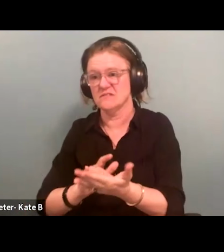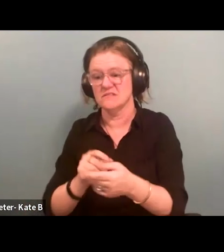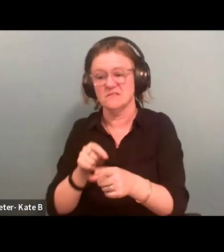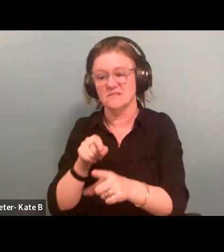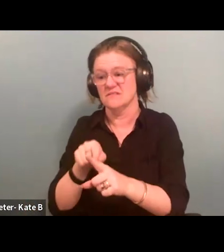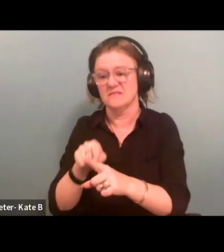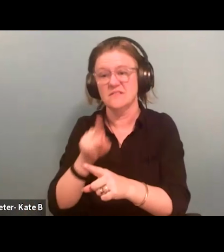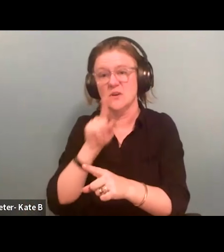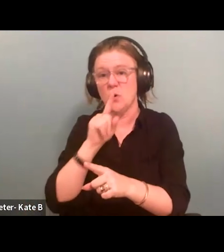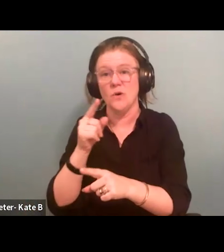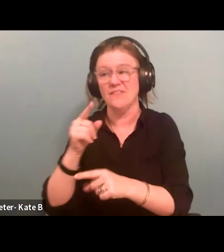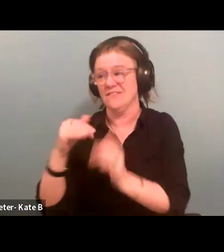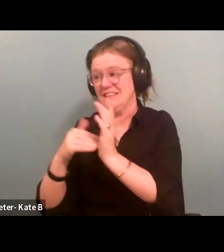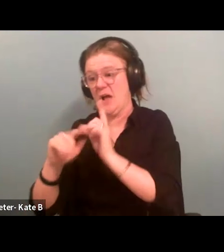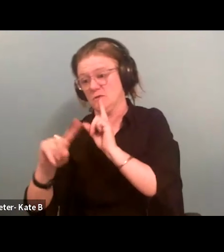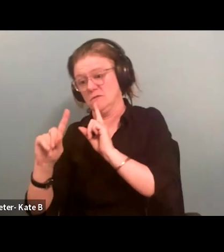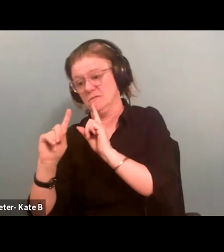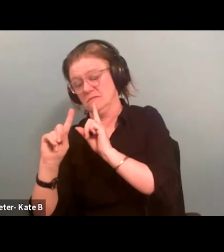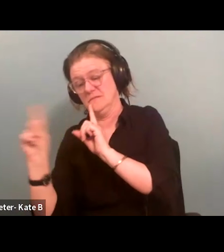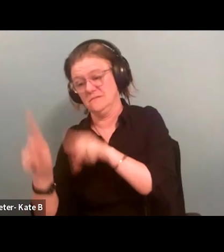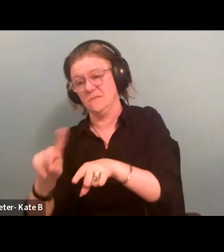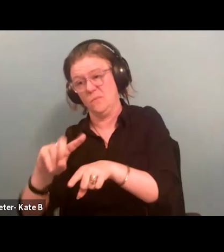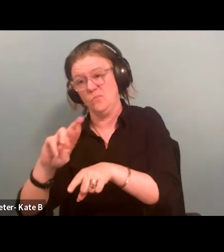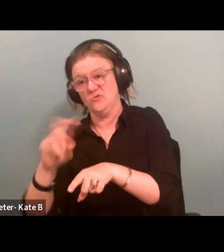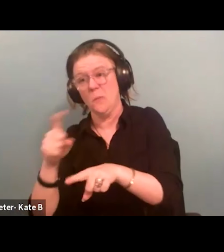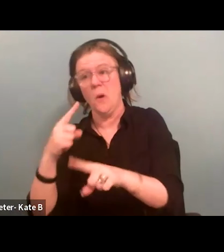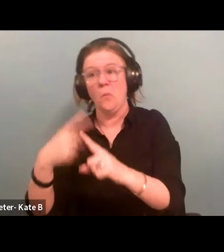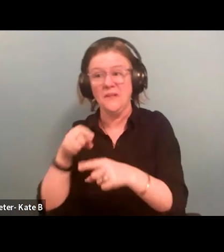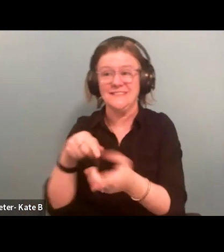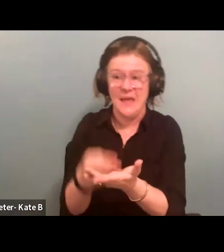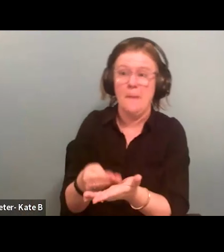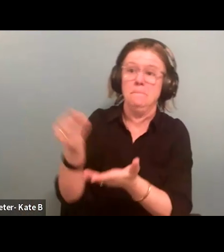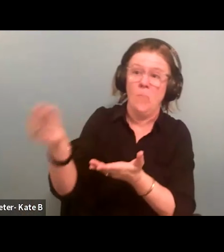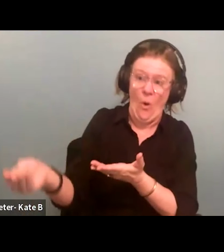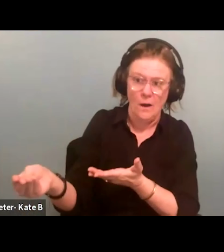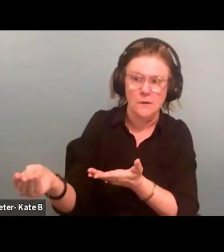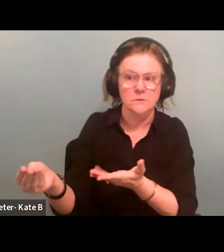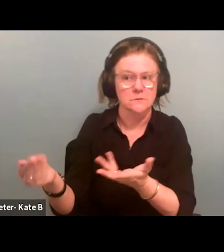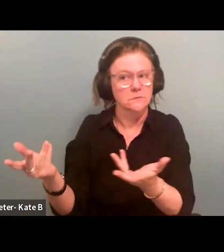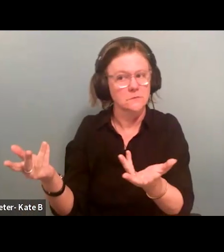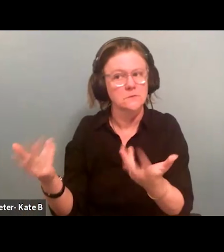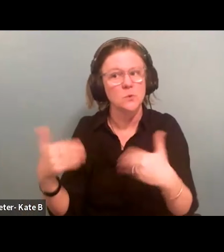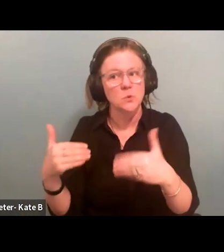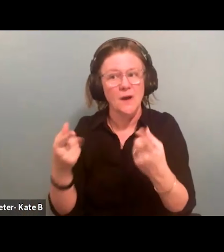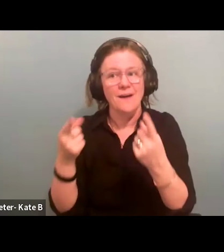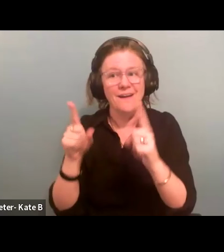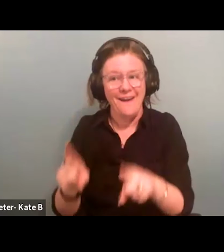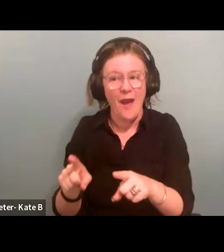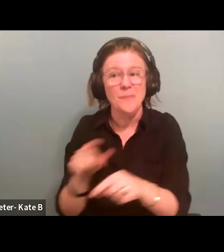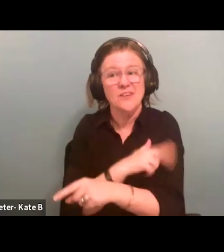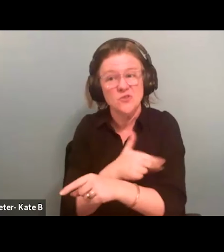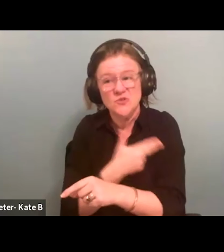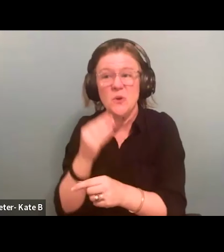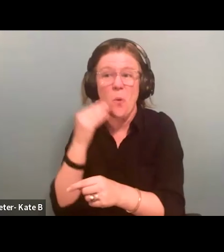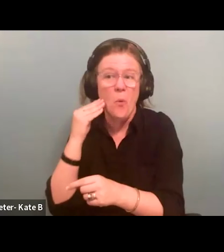who are prescribed pain medications that they must have. And that can happen both in facilities and out in the community.